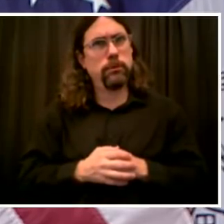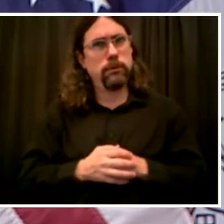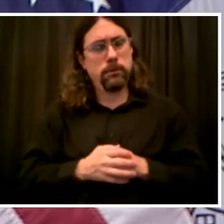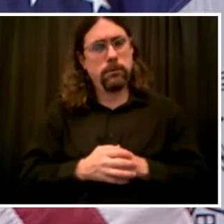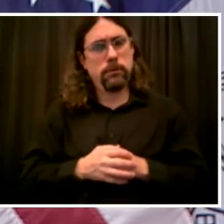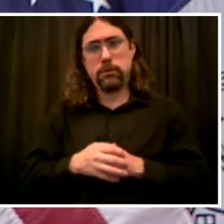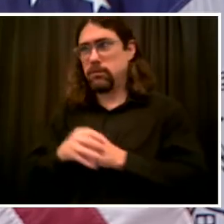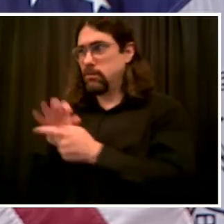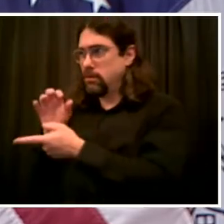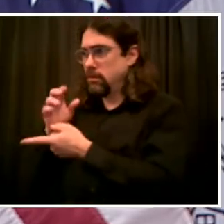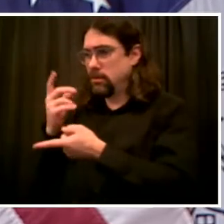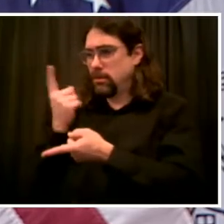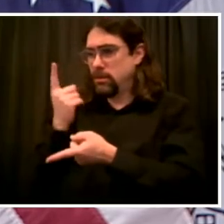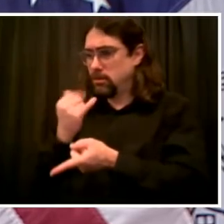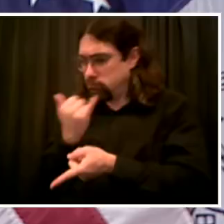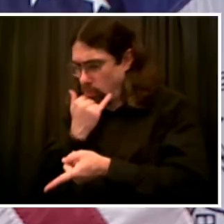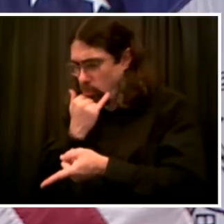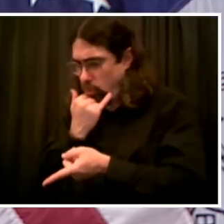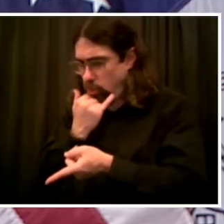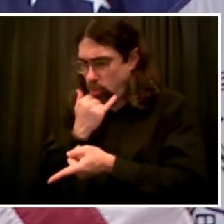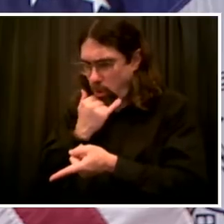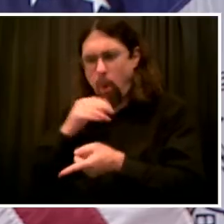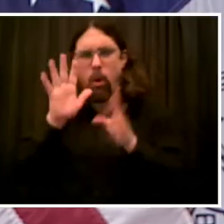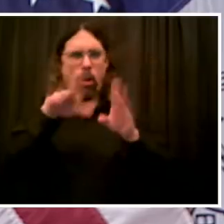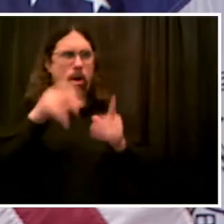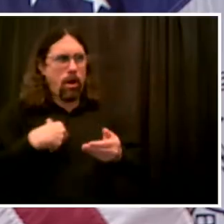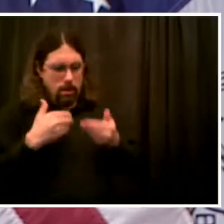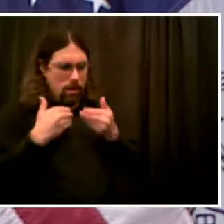OFFENSIVE IN